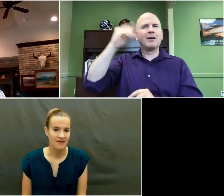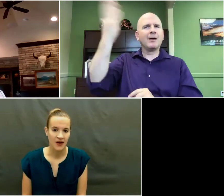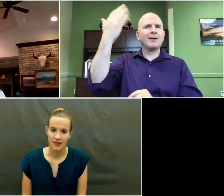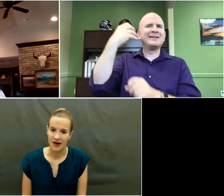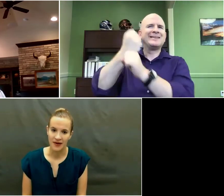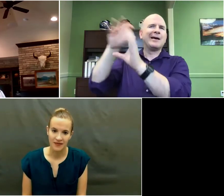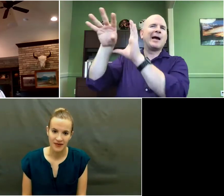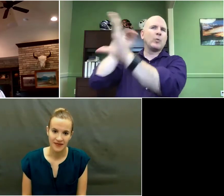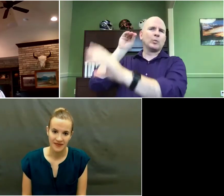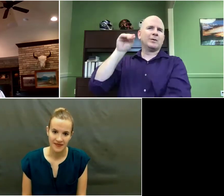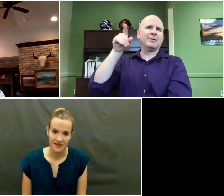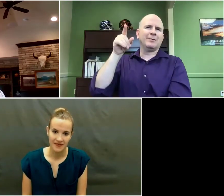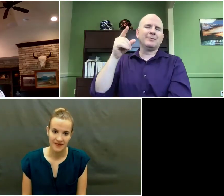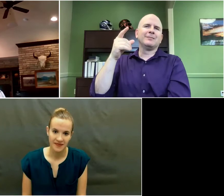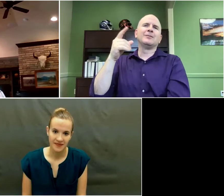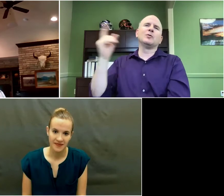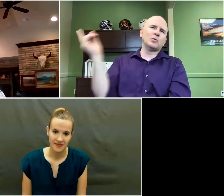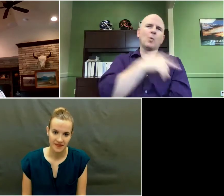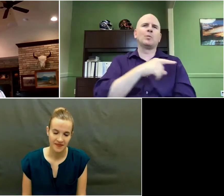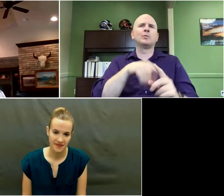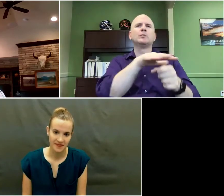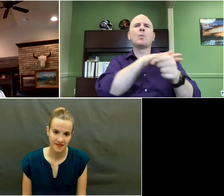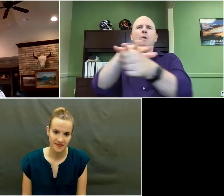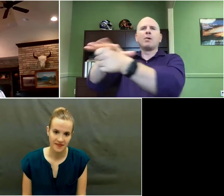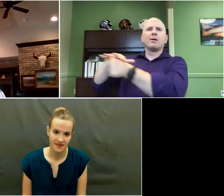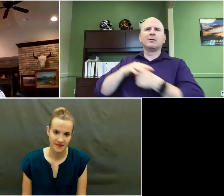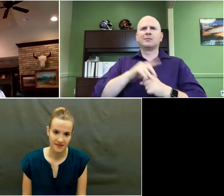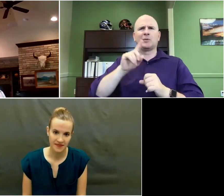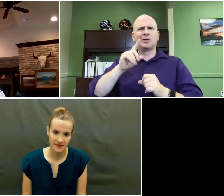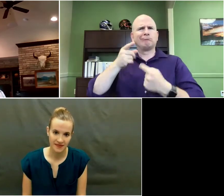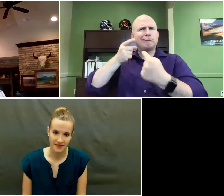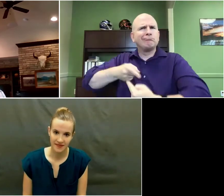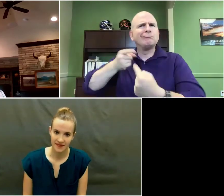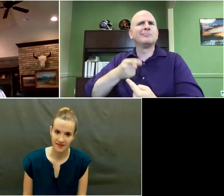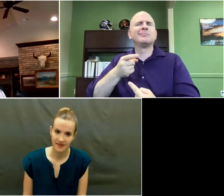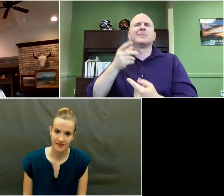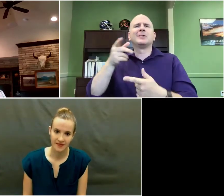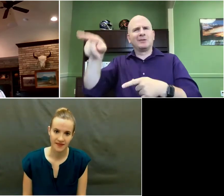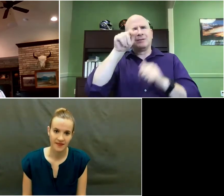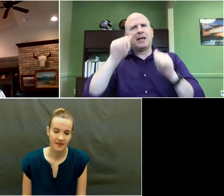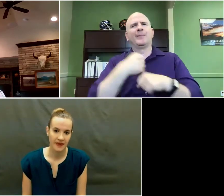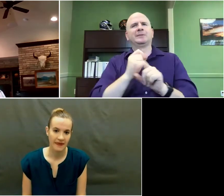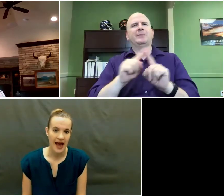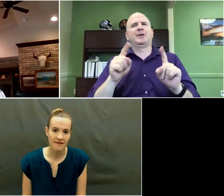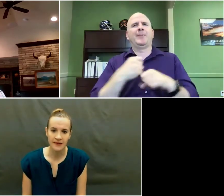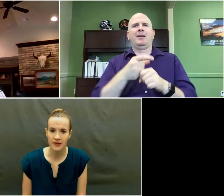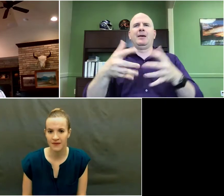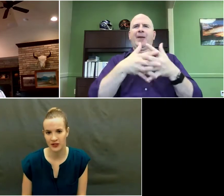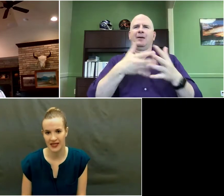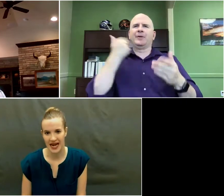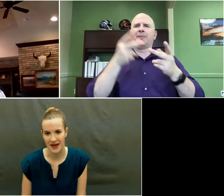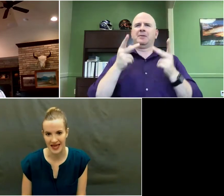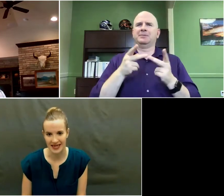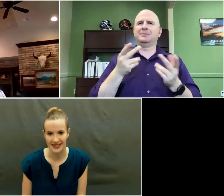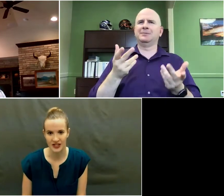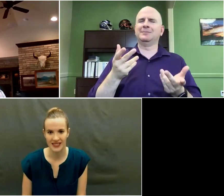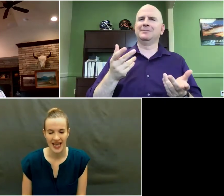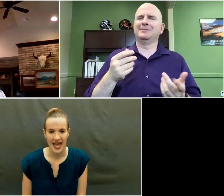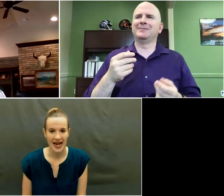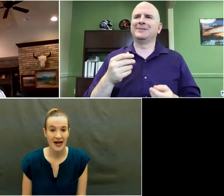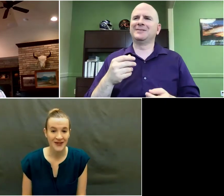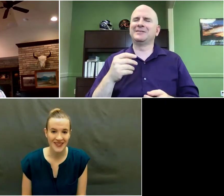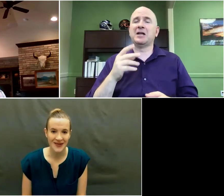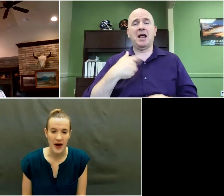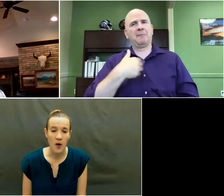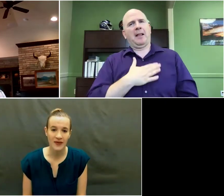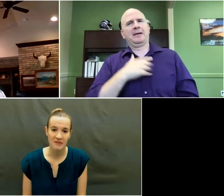very proud of. I feel so fortunate that I made that decision. And I honestly hope that more